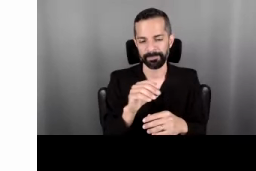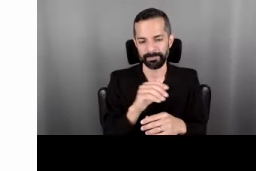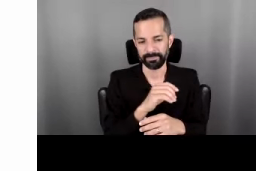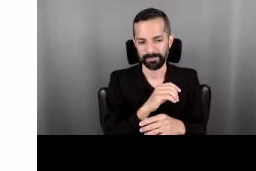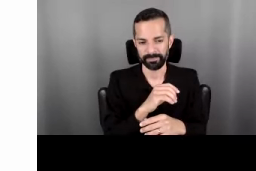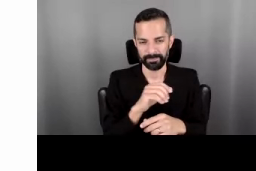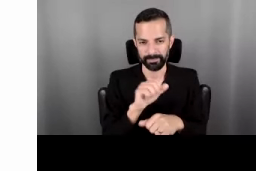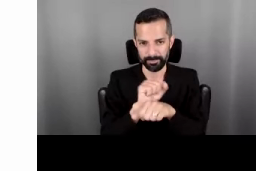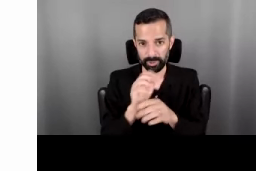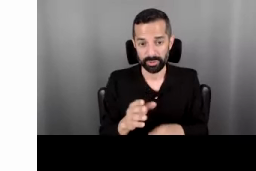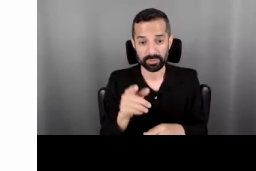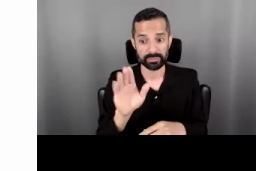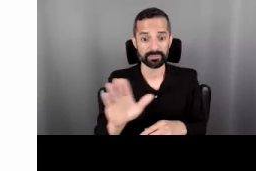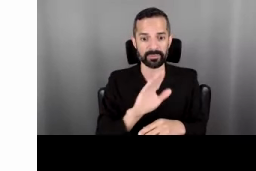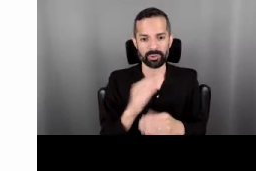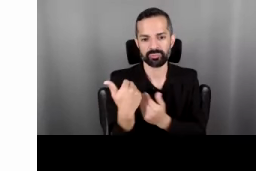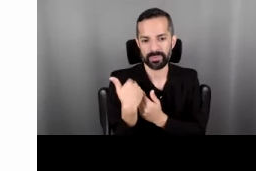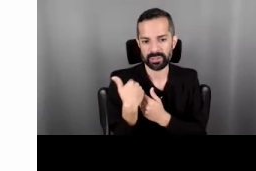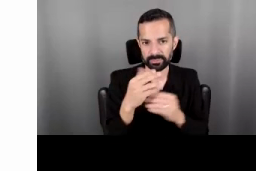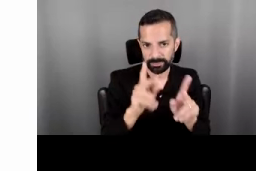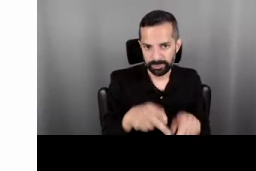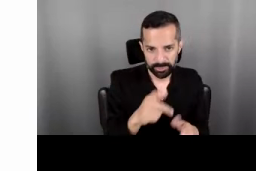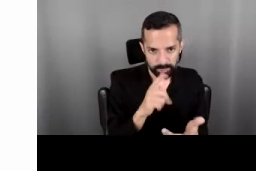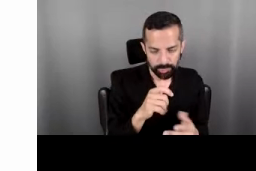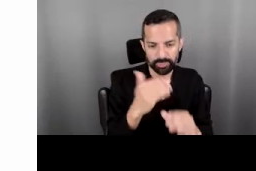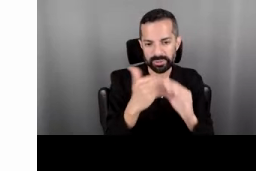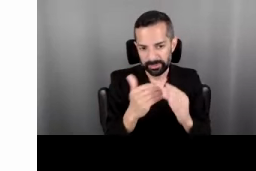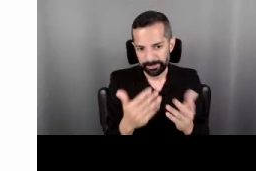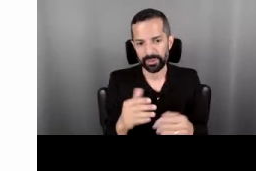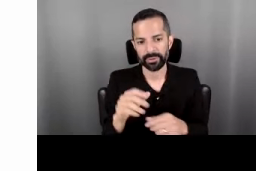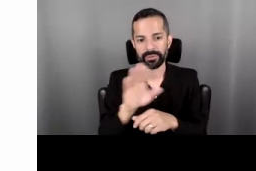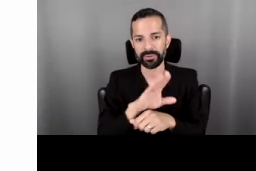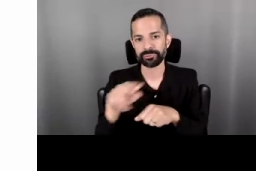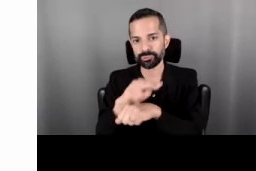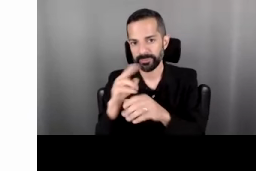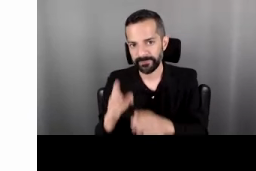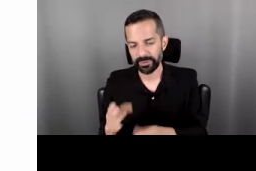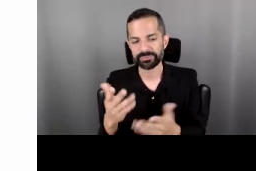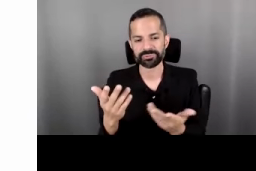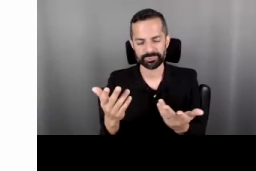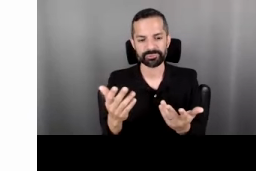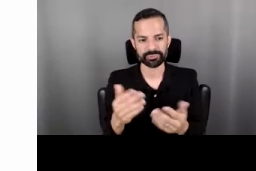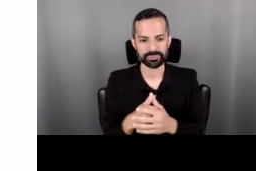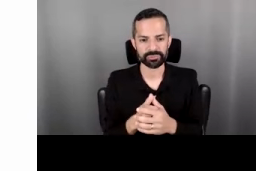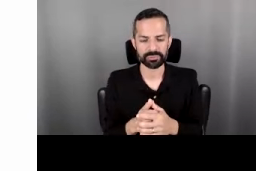of responsible persons, supervisor, contact information and some of